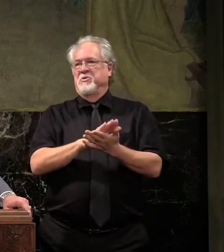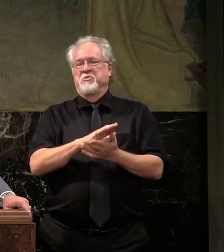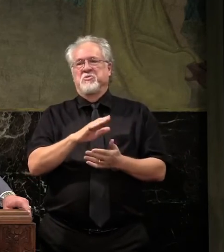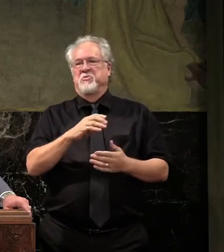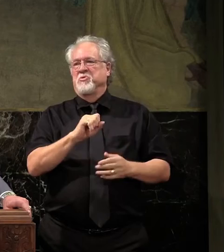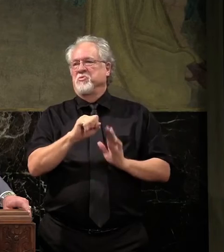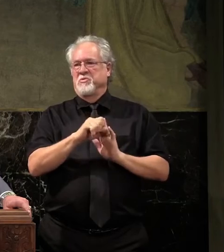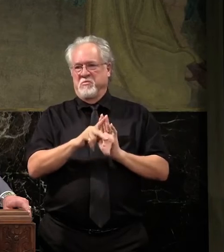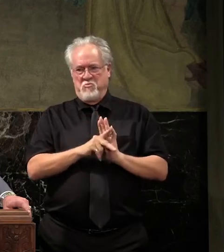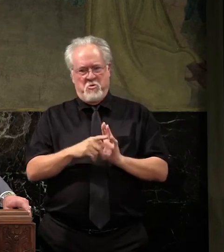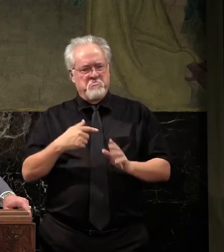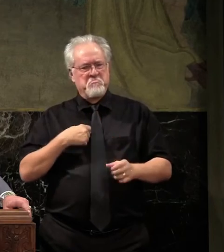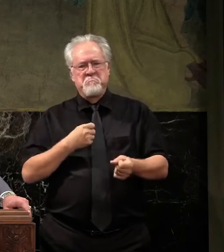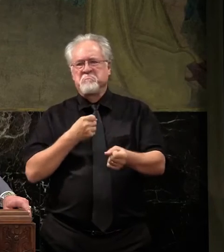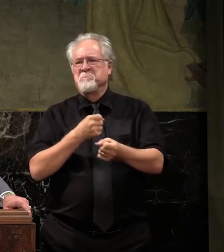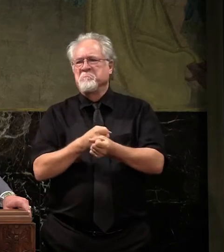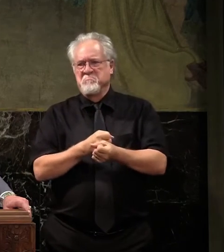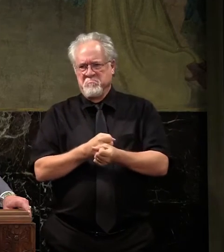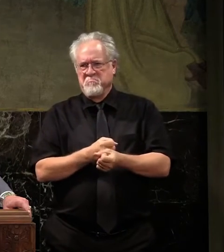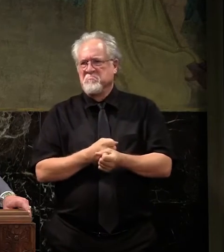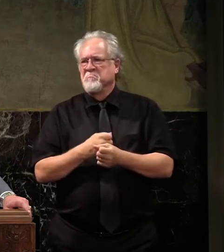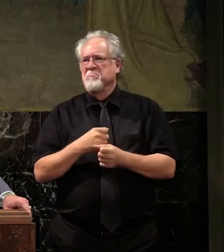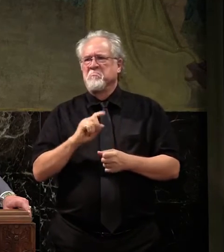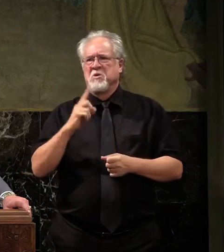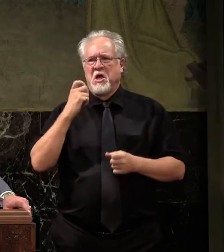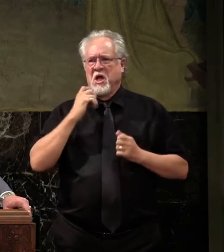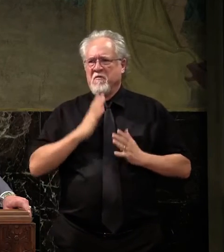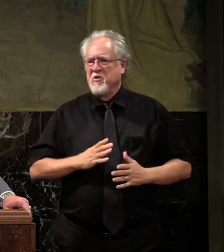been committed to it as governor as candidate.